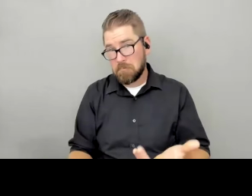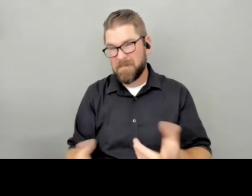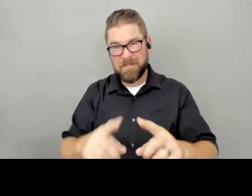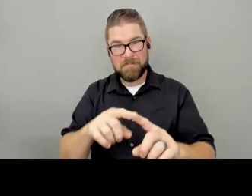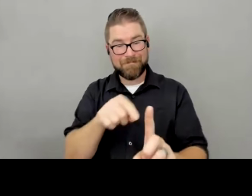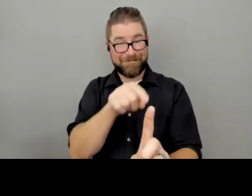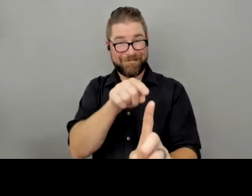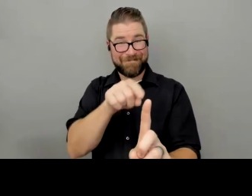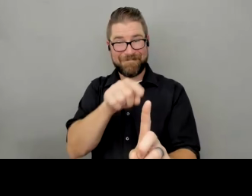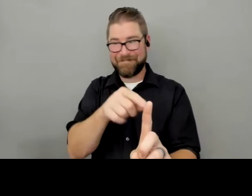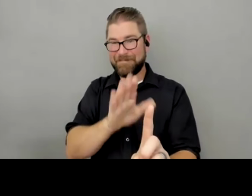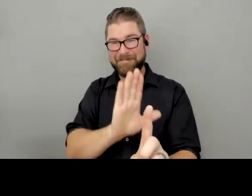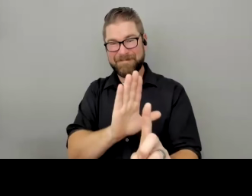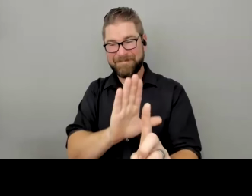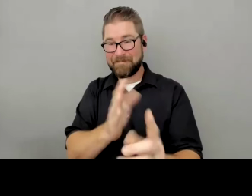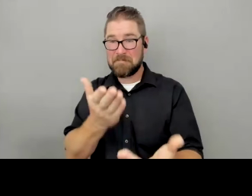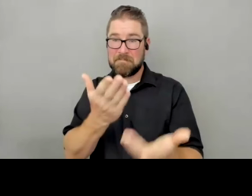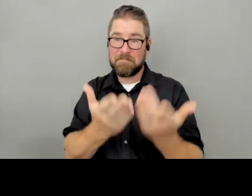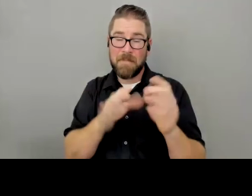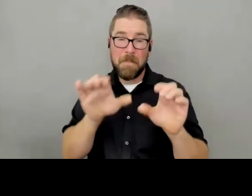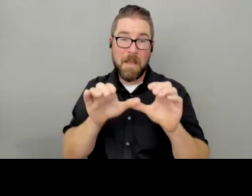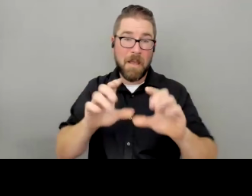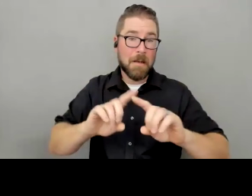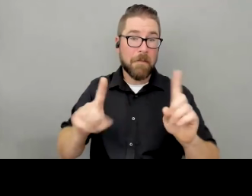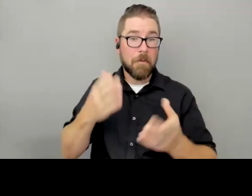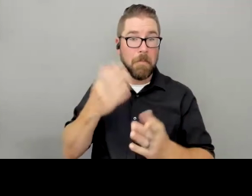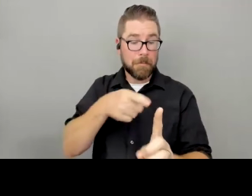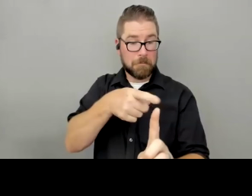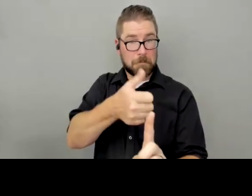Some may keep the flag and work with it themselves.